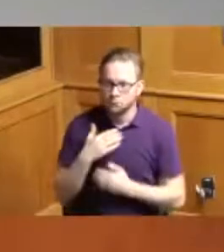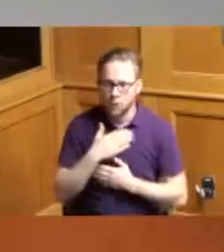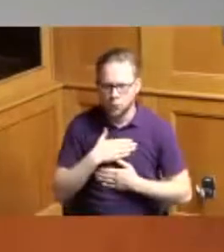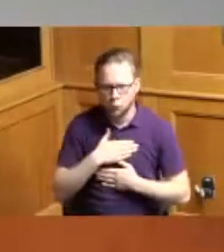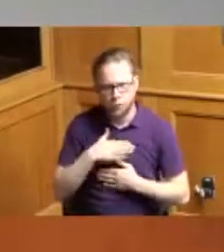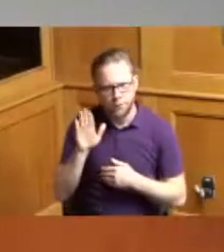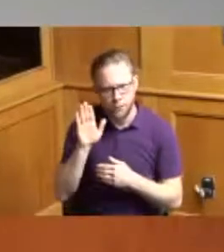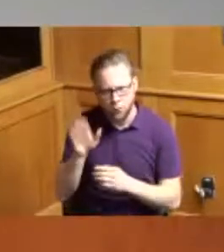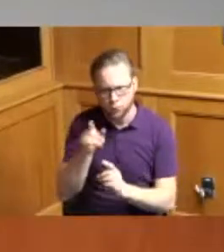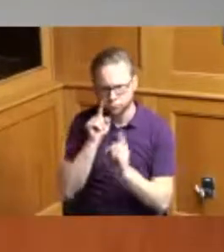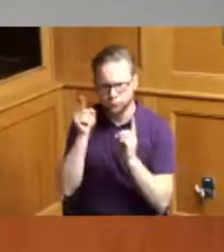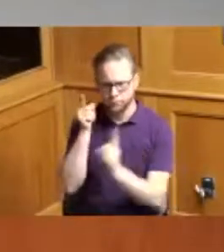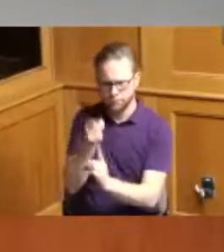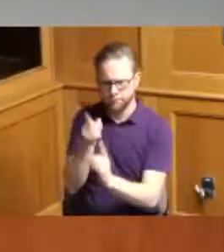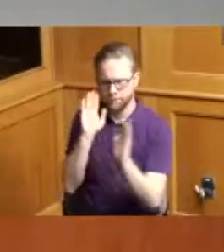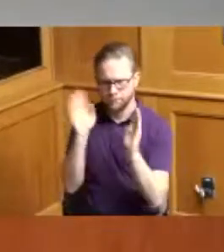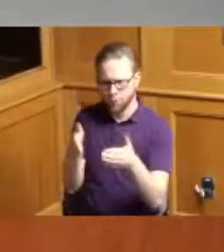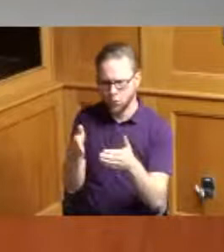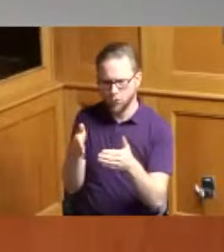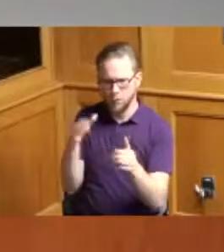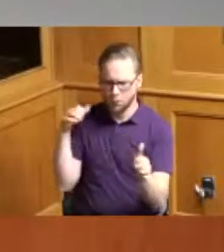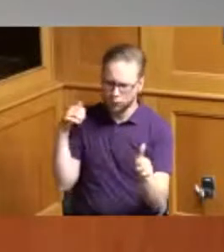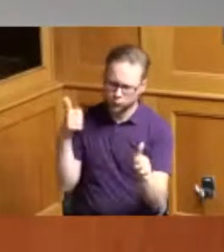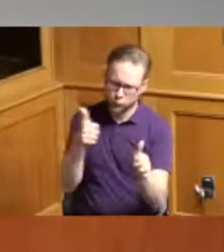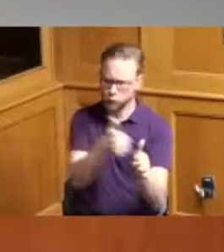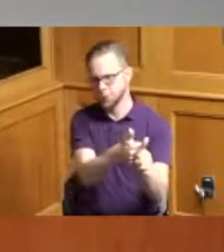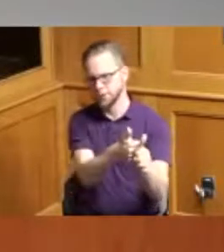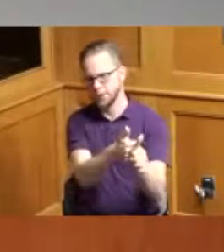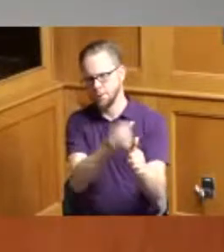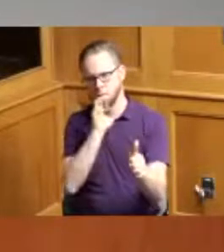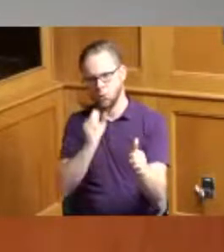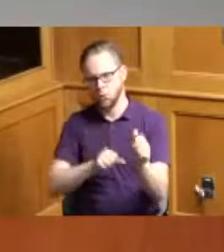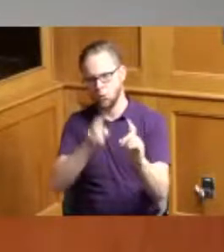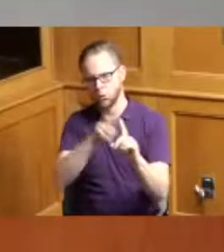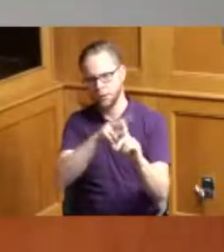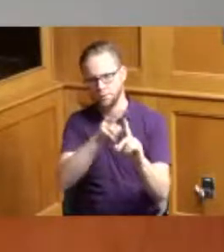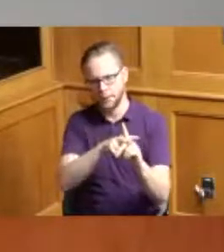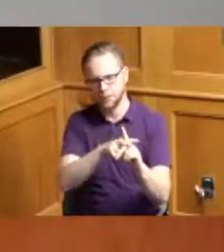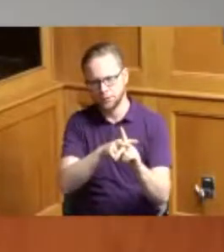on trying to reduce the backlog obviously you're you're getting that done the other thing